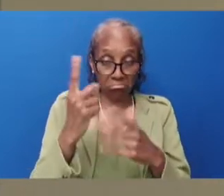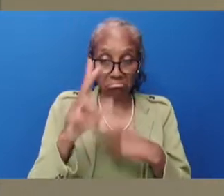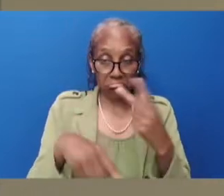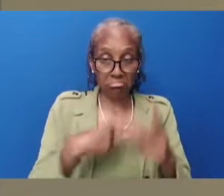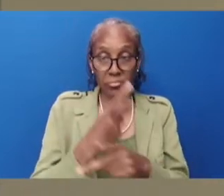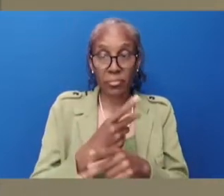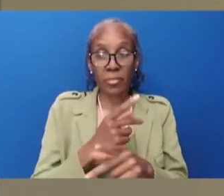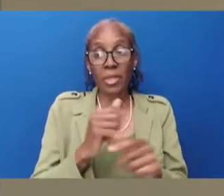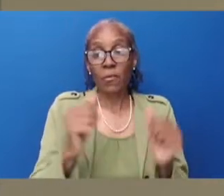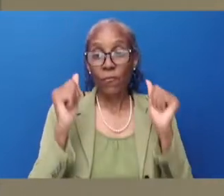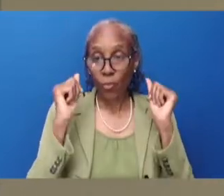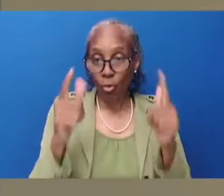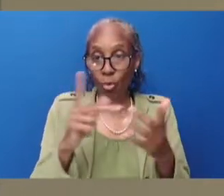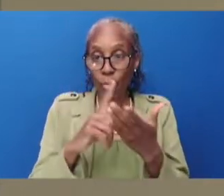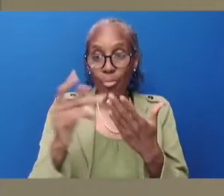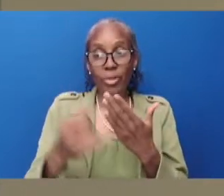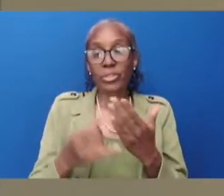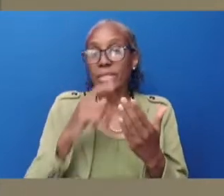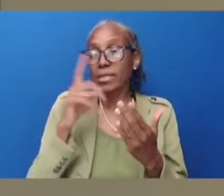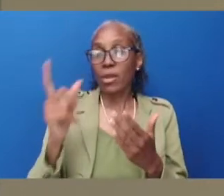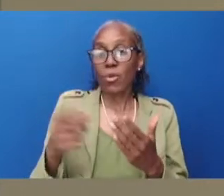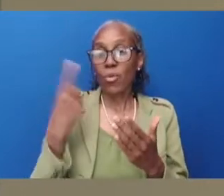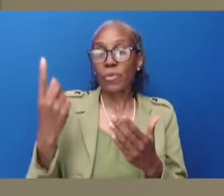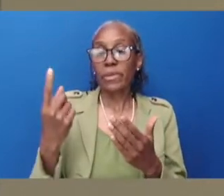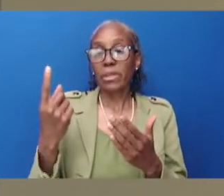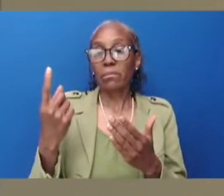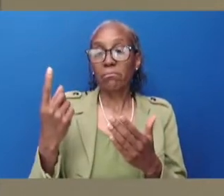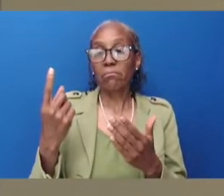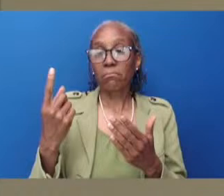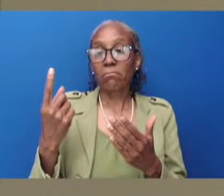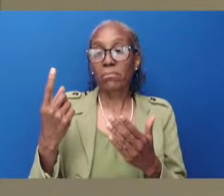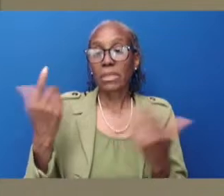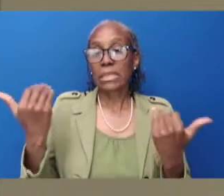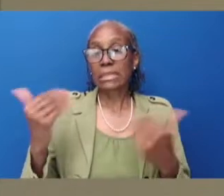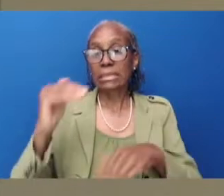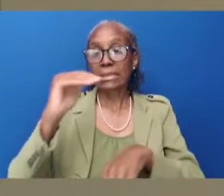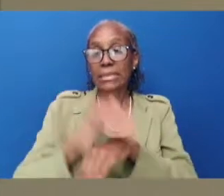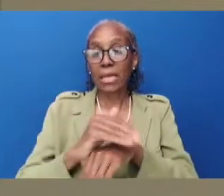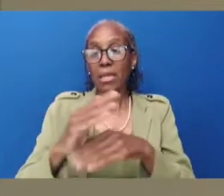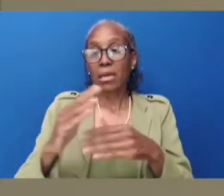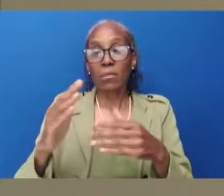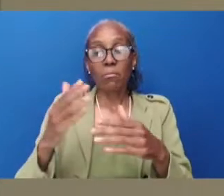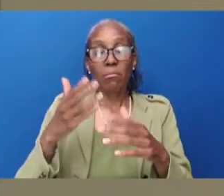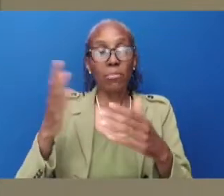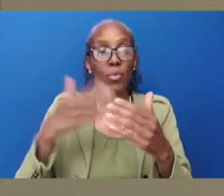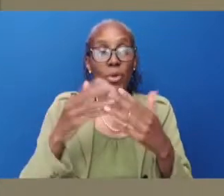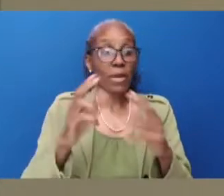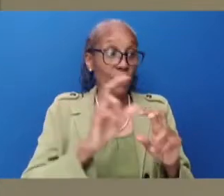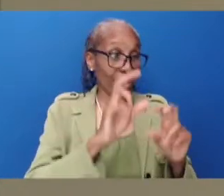DEVELOPMENT OR SOME TYPE OF TRAIN TRAINING IN ALL OF OUR